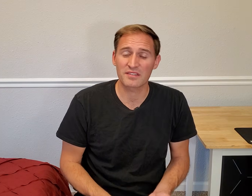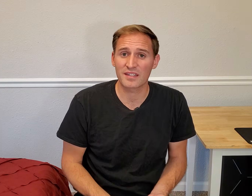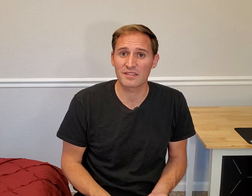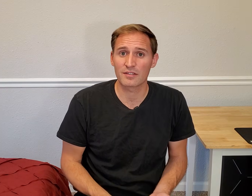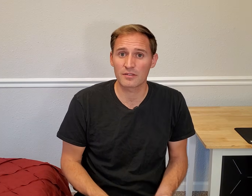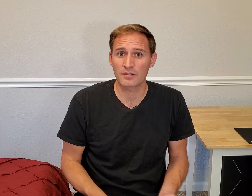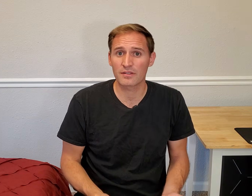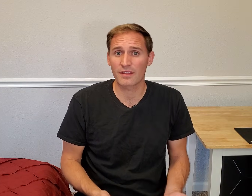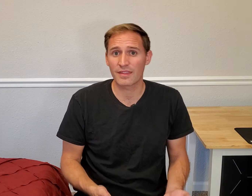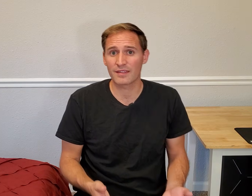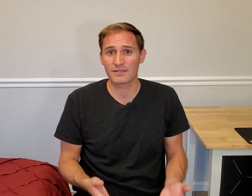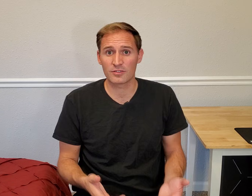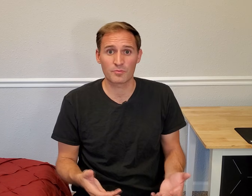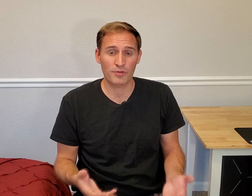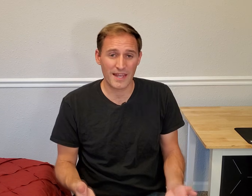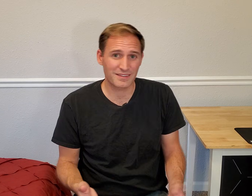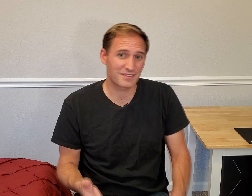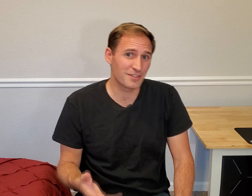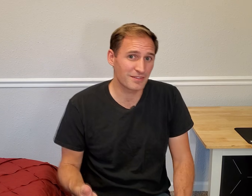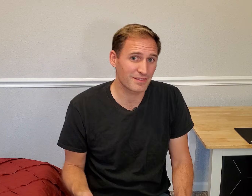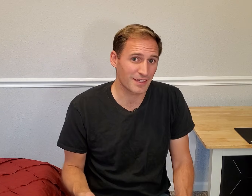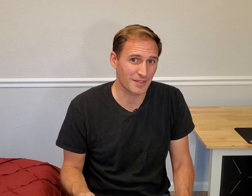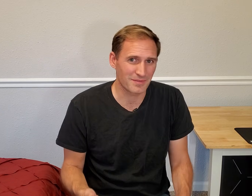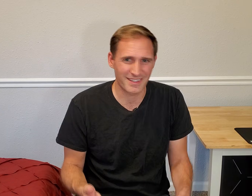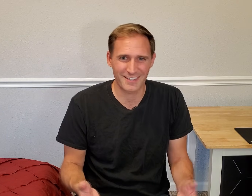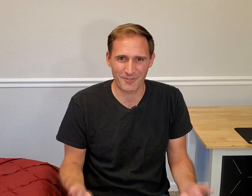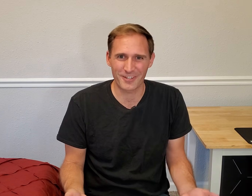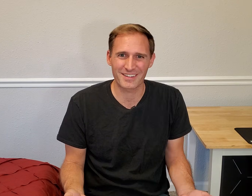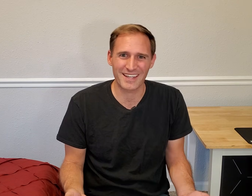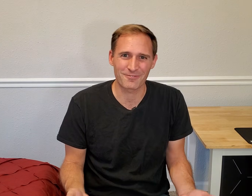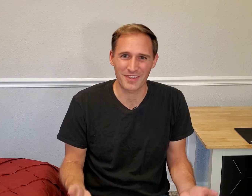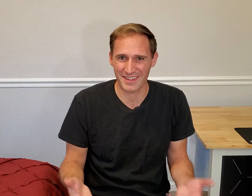the signs that you learn then to practice using them in real life with